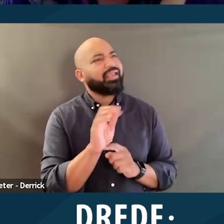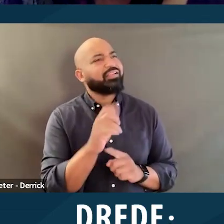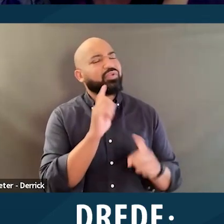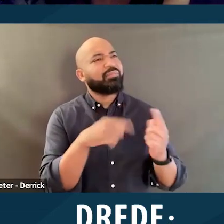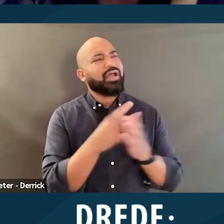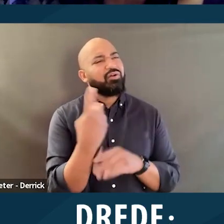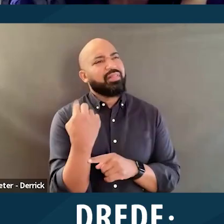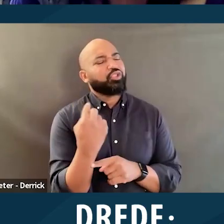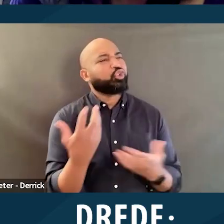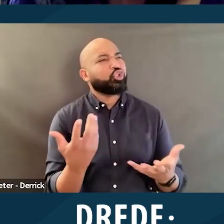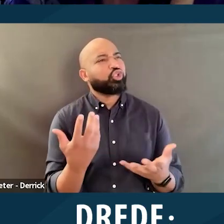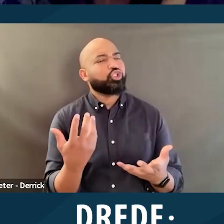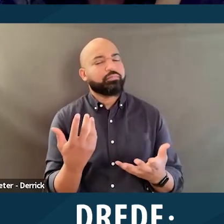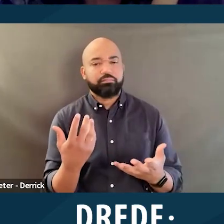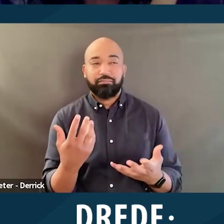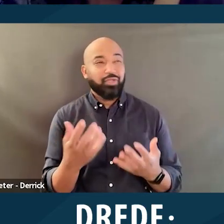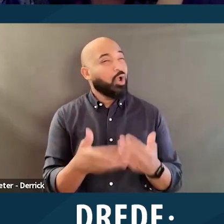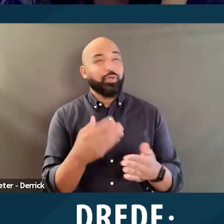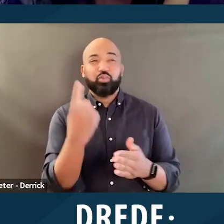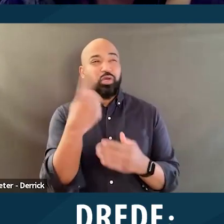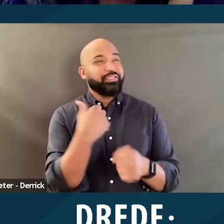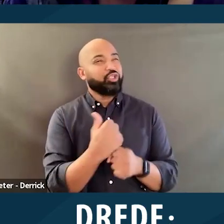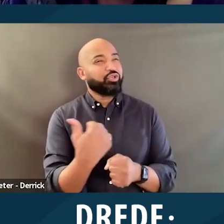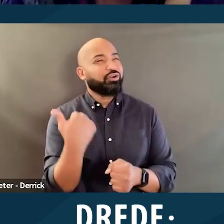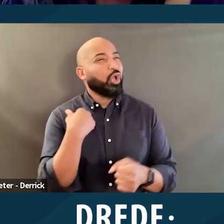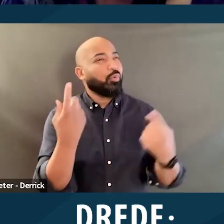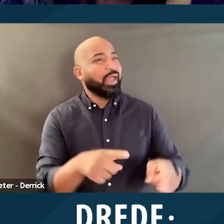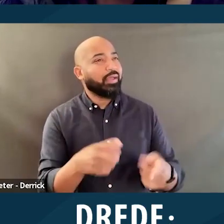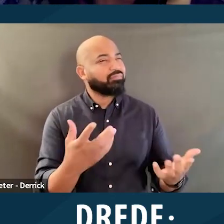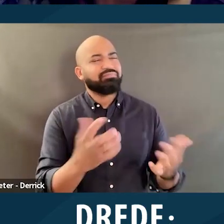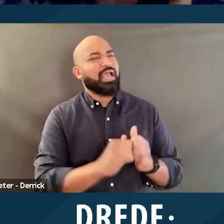what ‑‑ didn't we do this last year? How does this relate to the case that